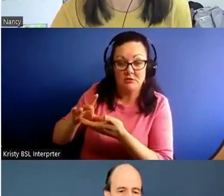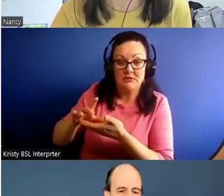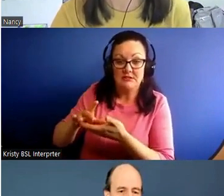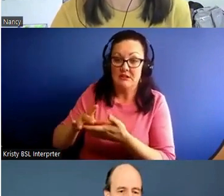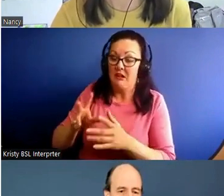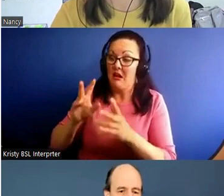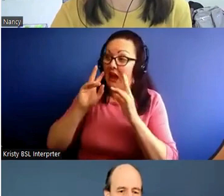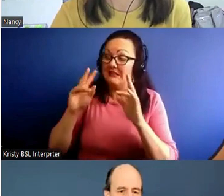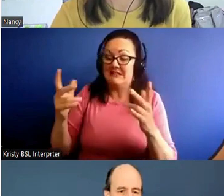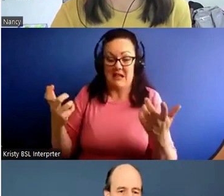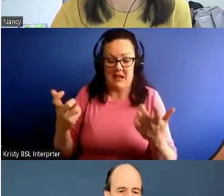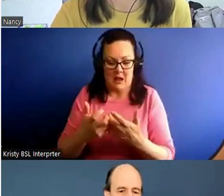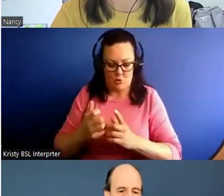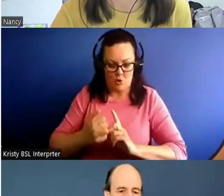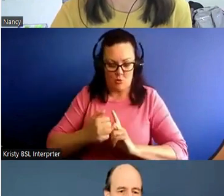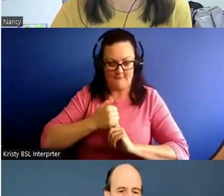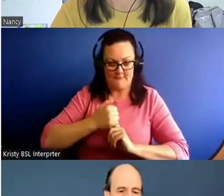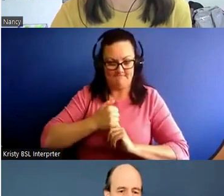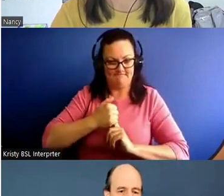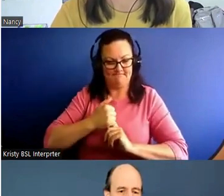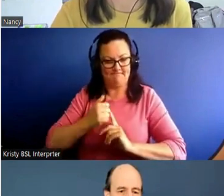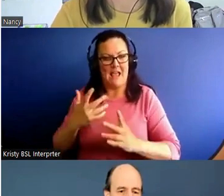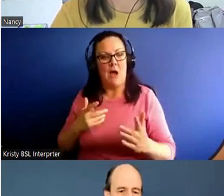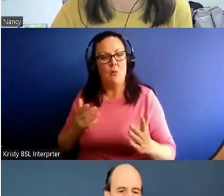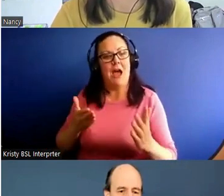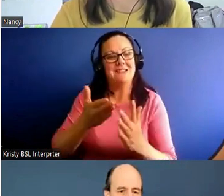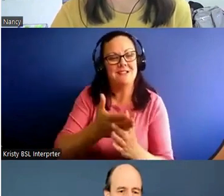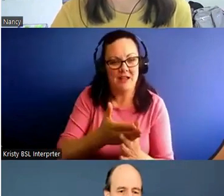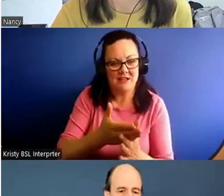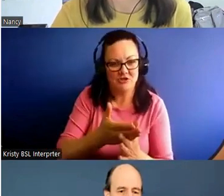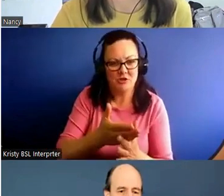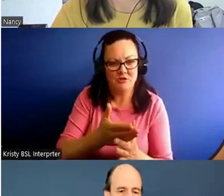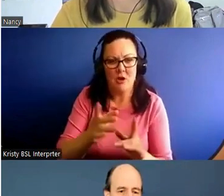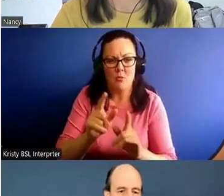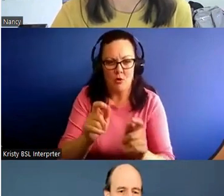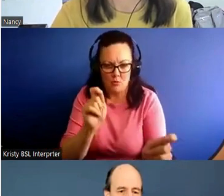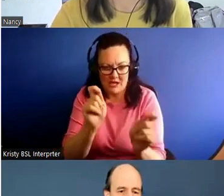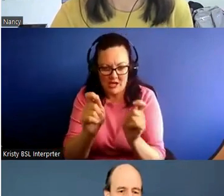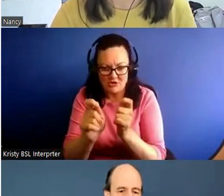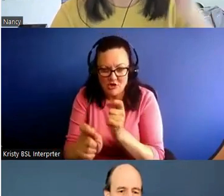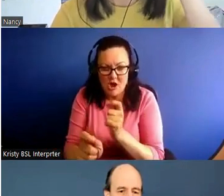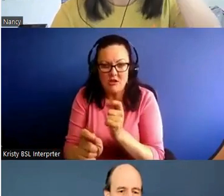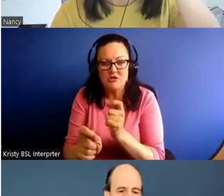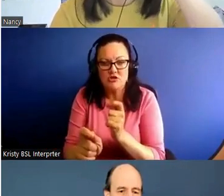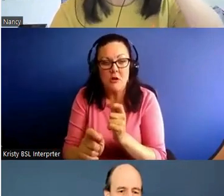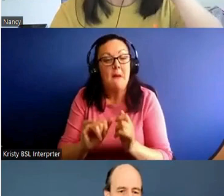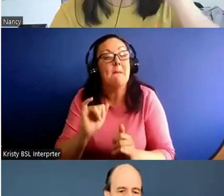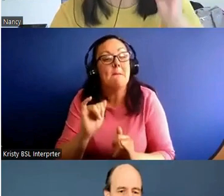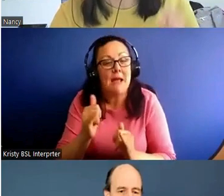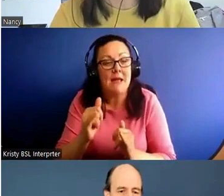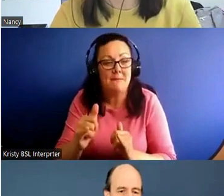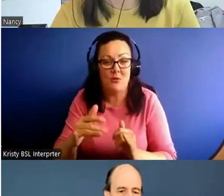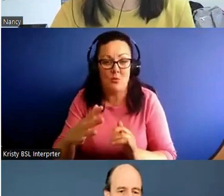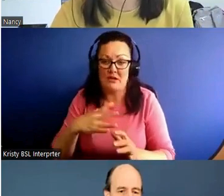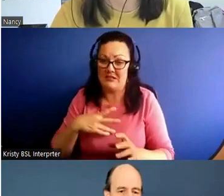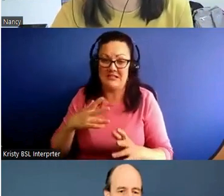our interventions. Where can we adjust it or maybe is there is a need to do it all over - do we need to go back